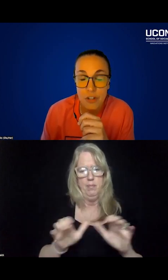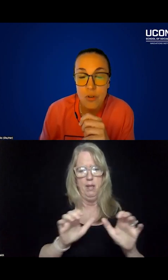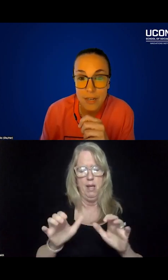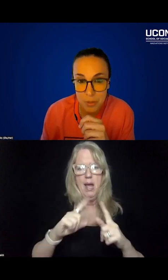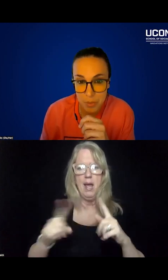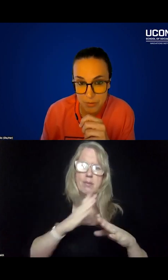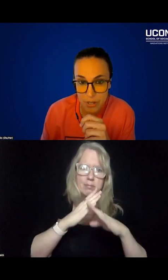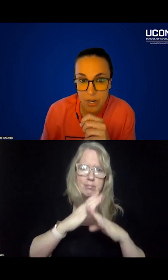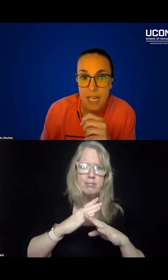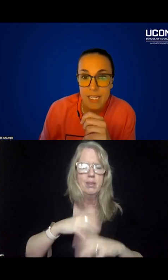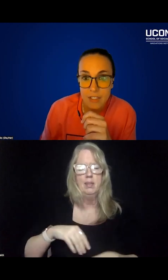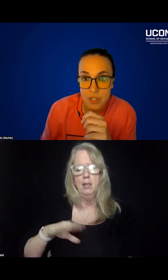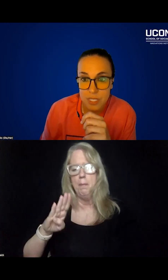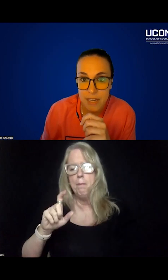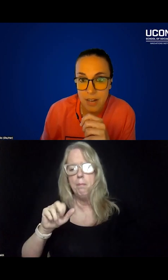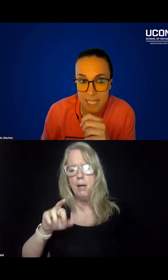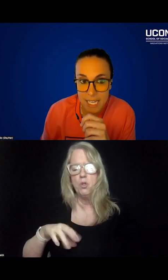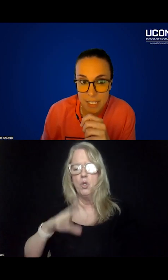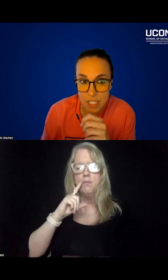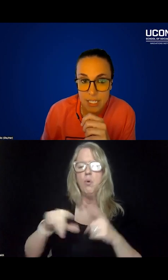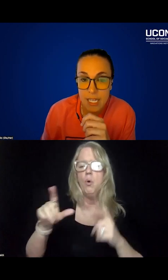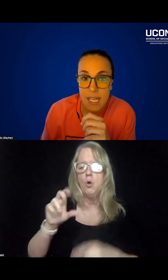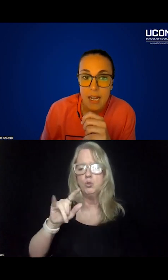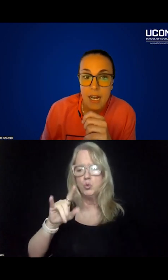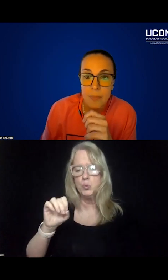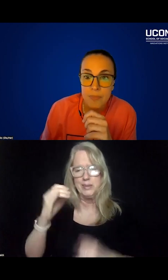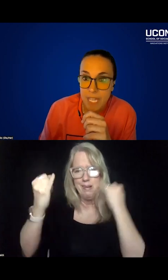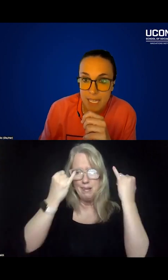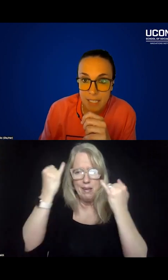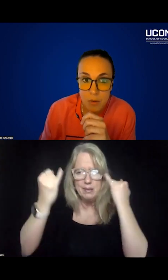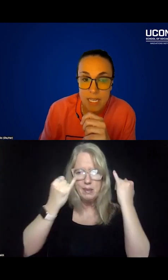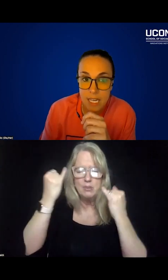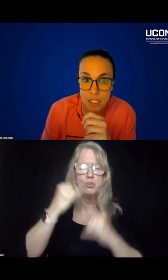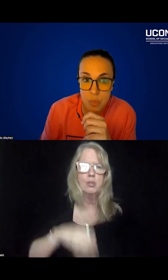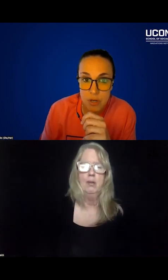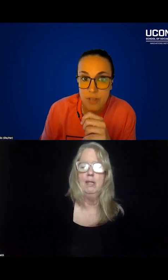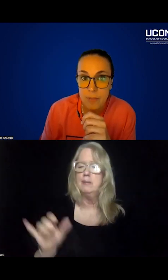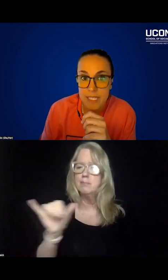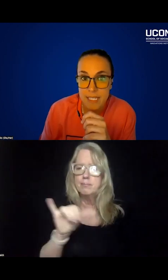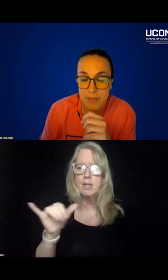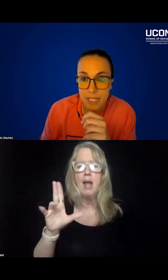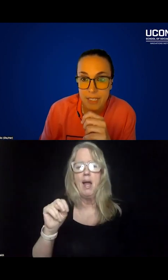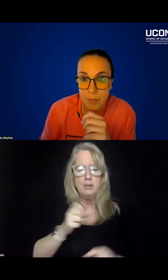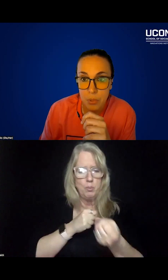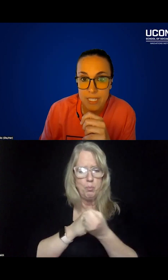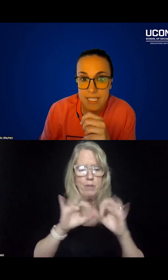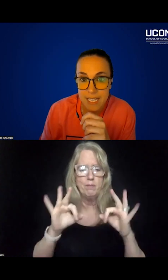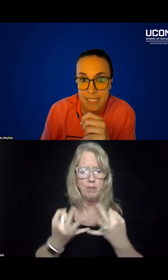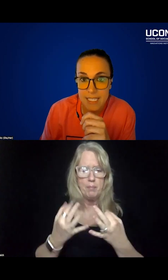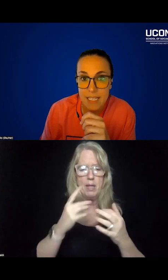INCREDIBLE BUFFER AGAINST SUICIDAL IDEATION. LIKE WISE, UNSUPPORTED FAMILIES PREDICT